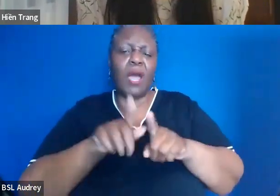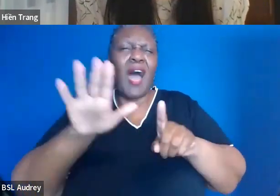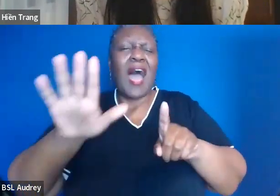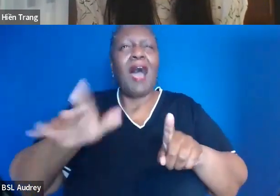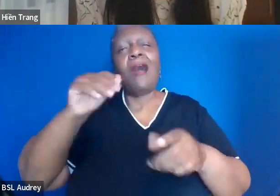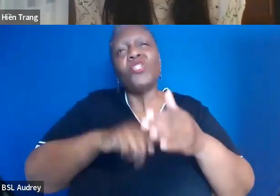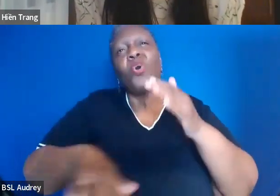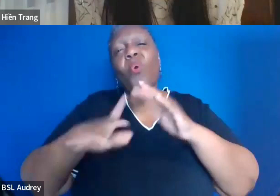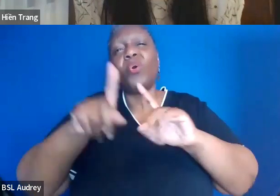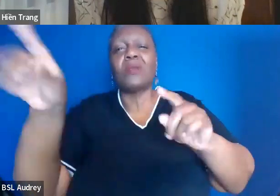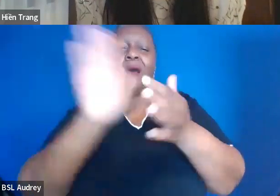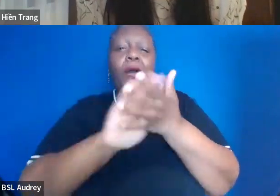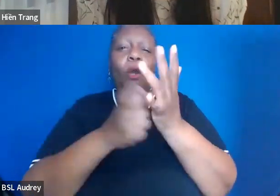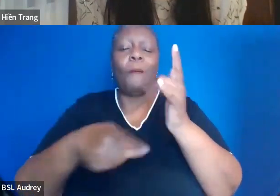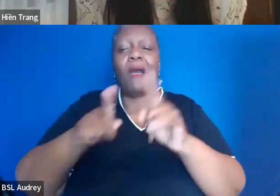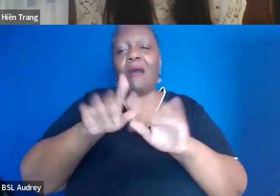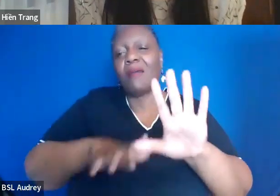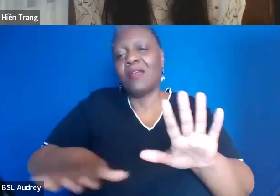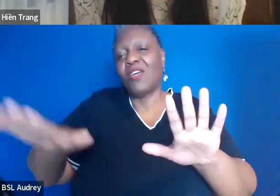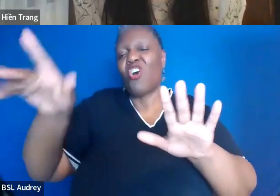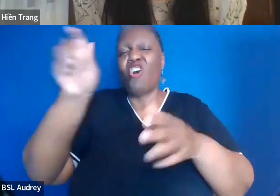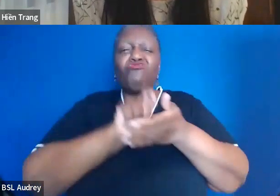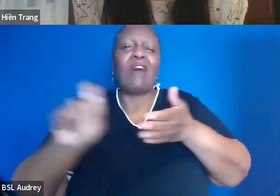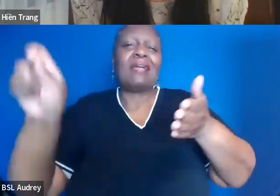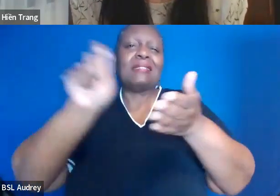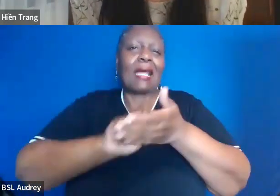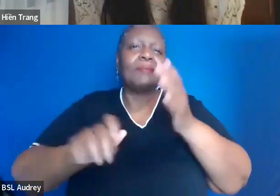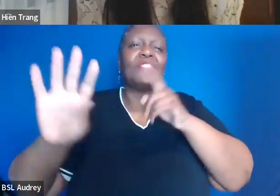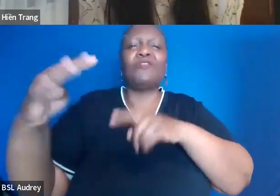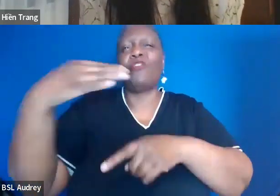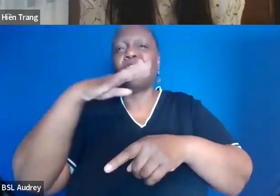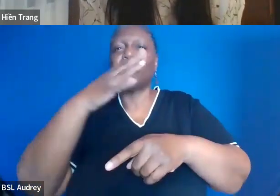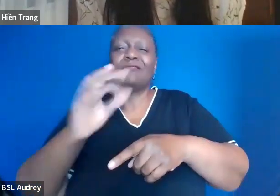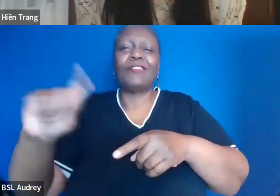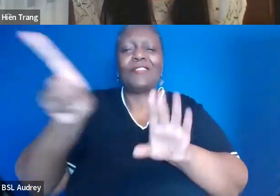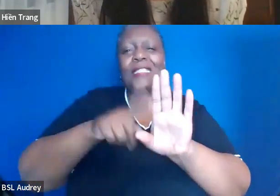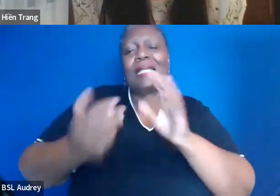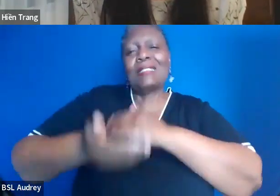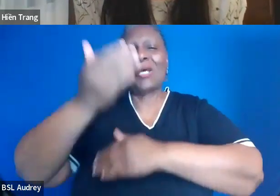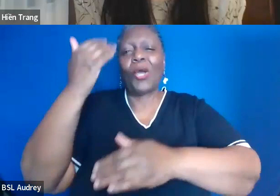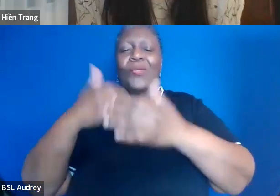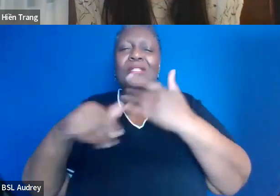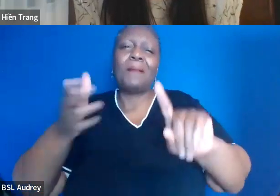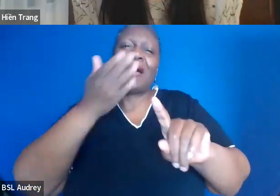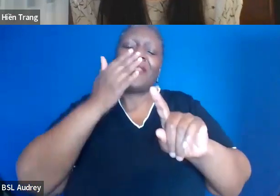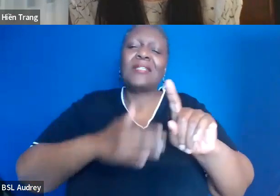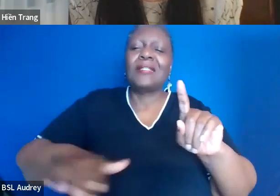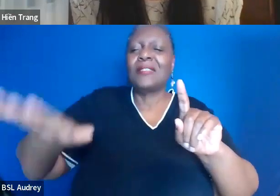telling an epic from 450 million years ago about a swimming hero that long perished?